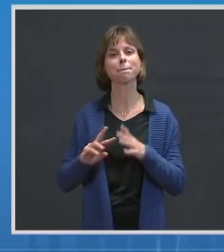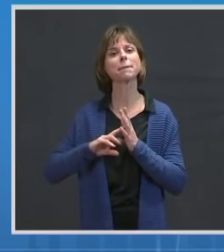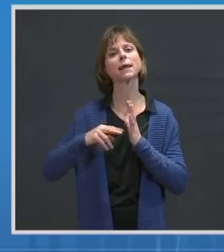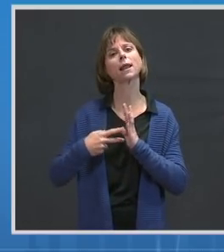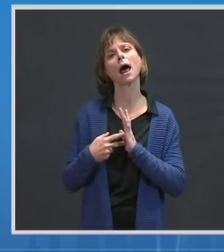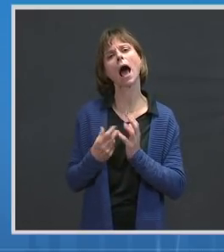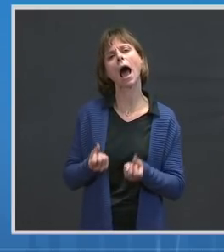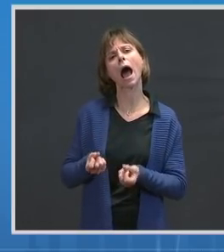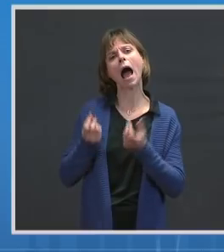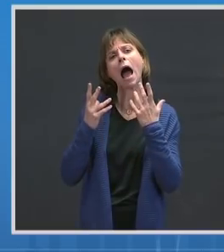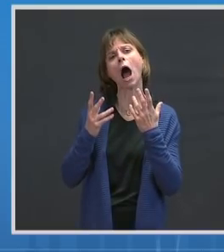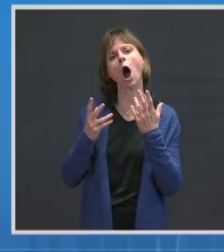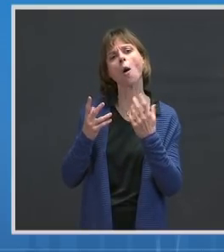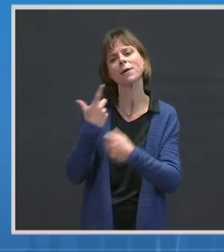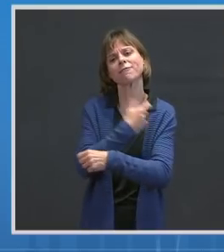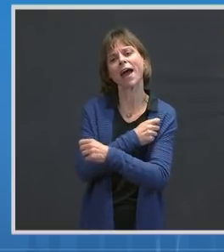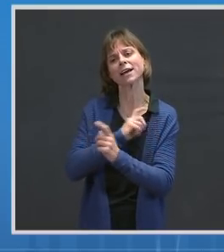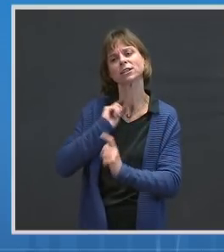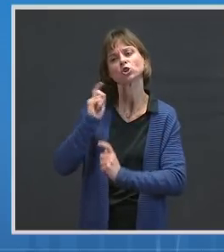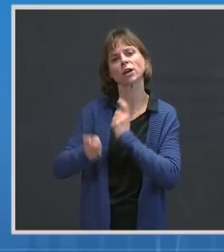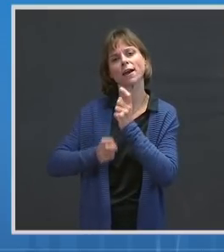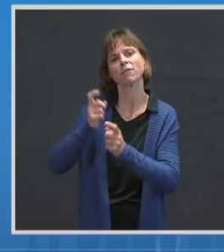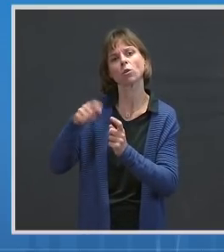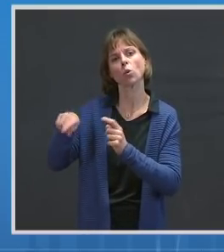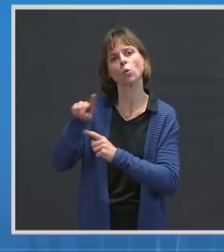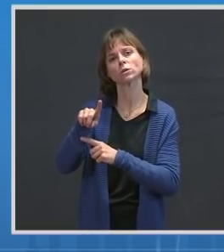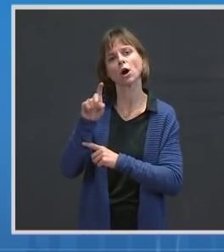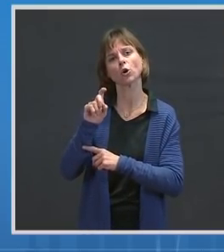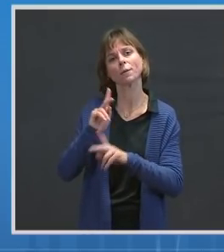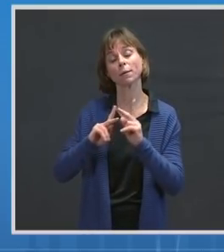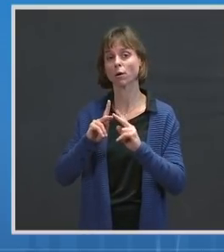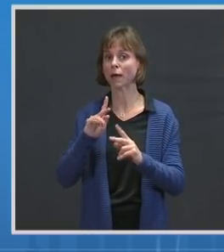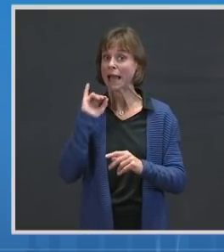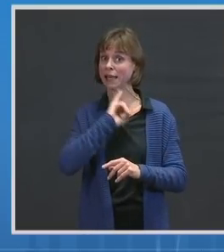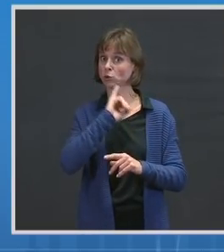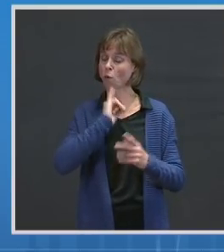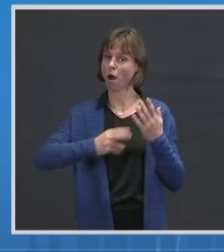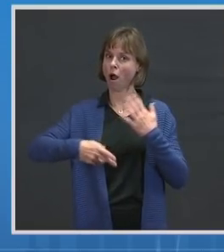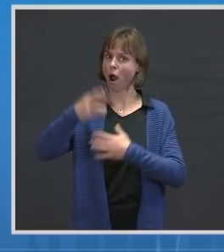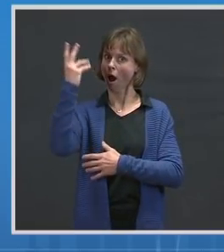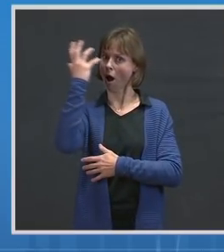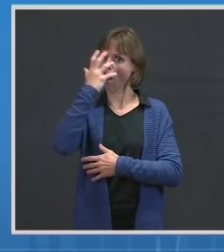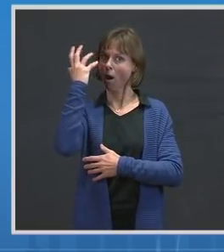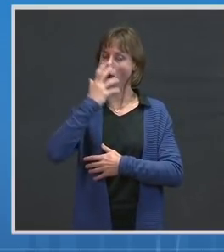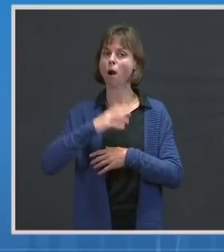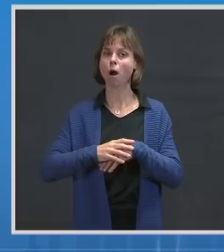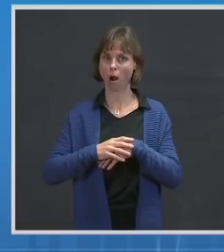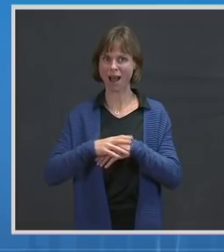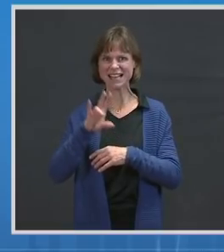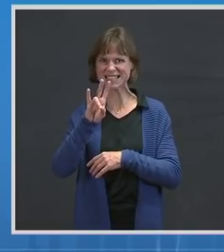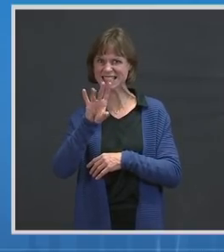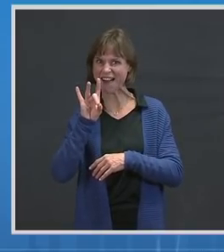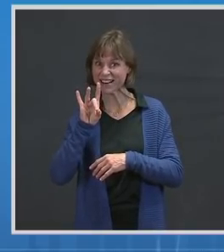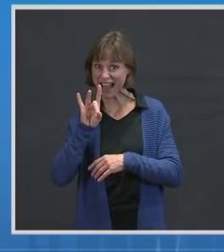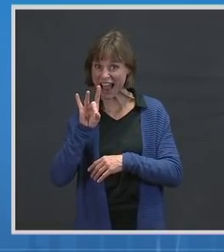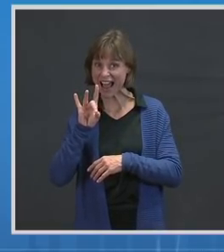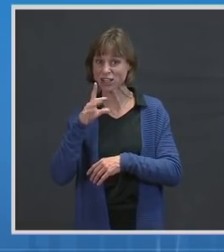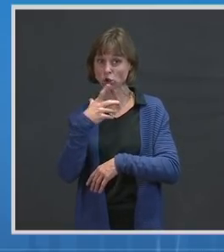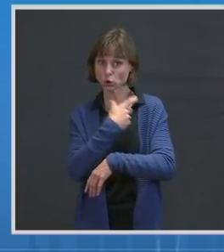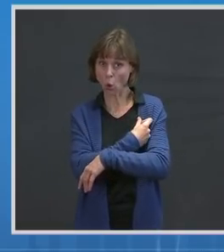were given per hundred people -- Israeli -- Israel is way up there, with 78 doses per 100 people,